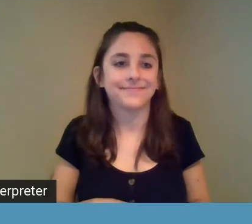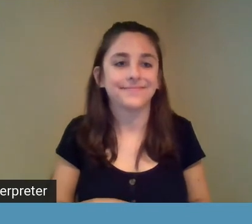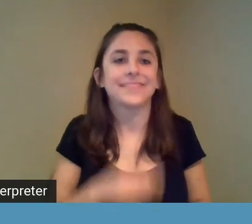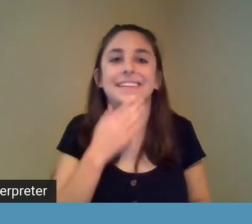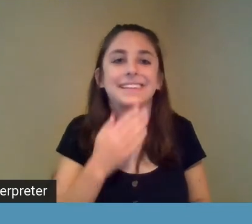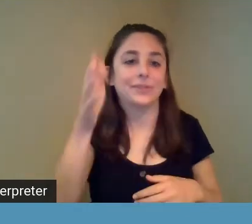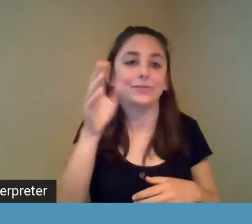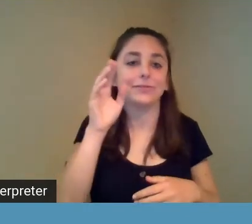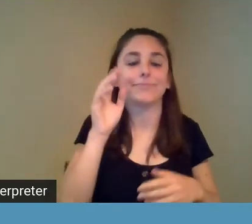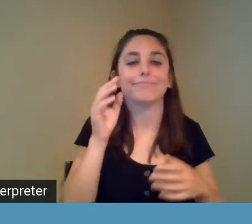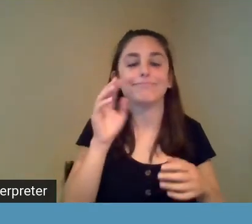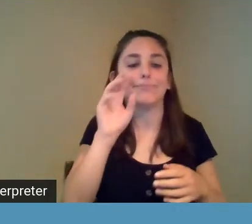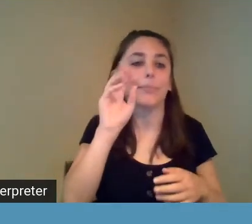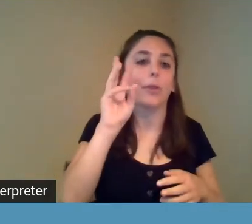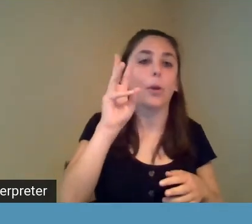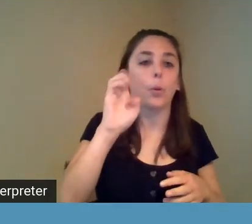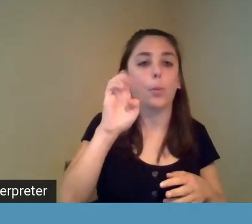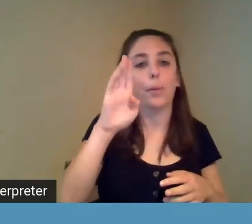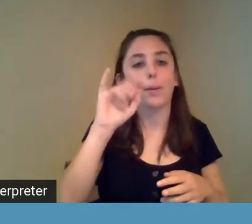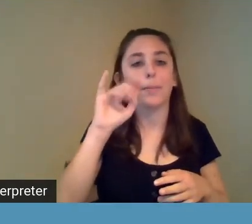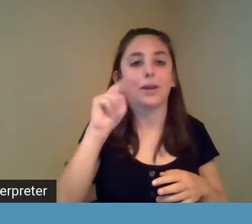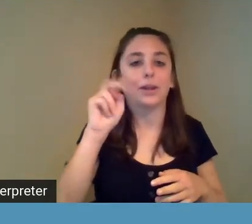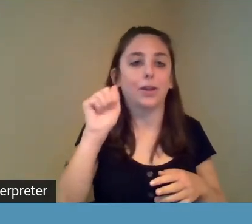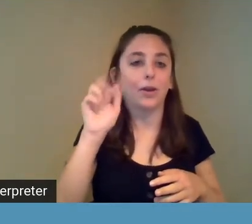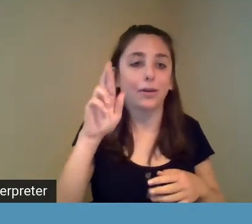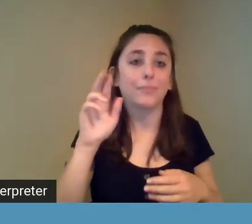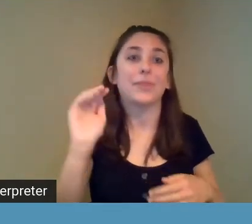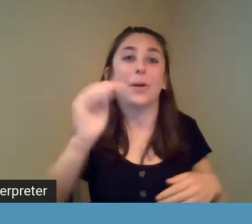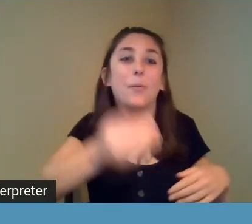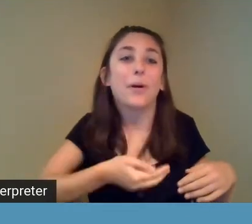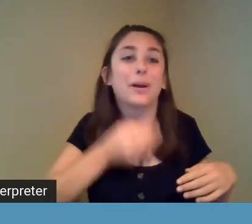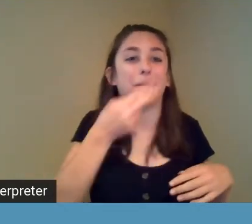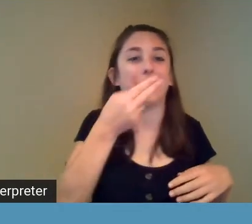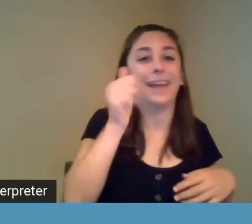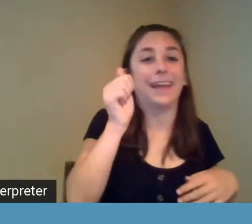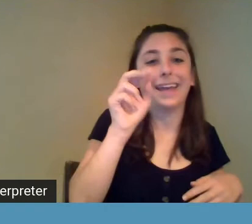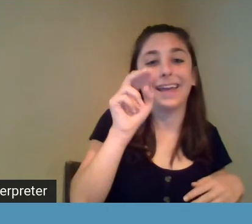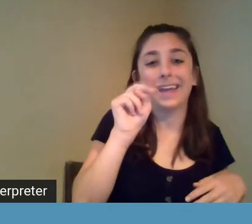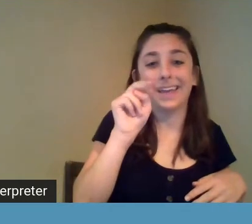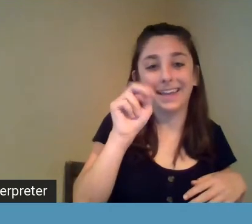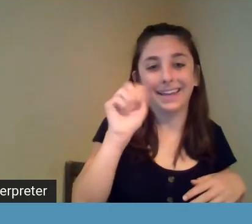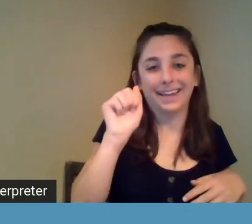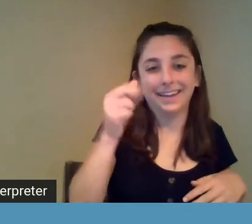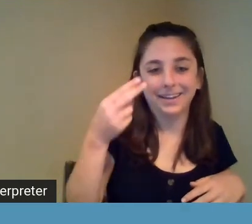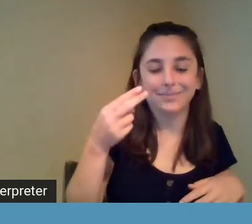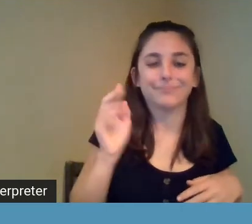Now it is my pleasure to welcome, once again, Hannah Hethmon as our presenter. Hannah is